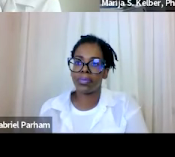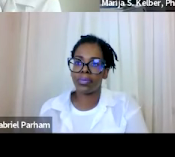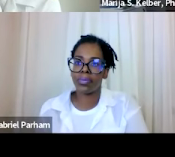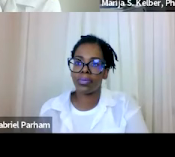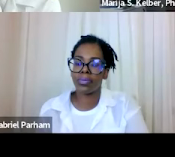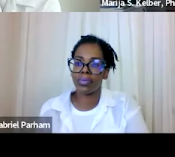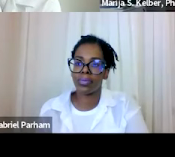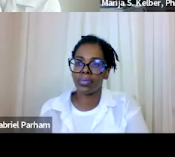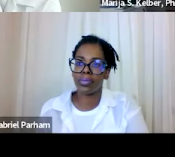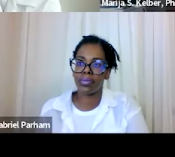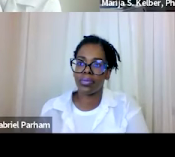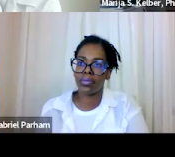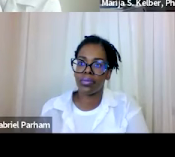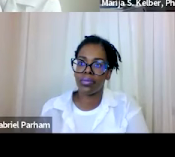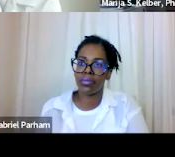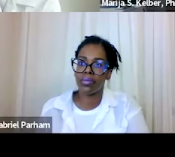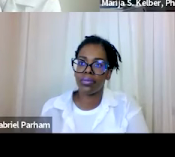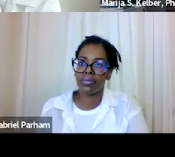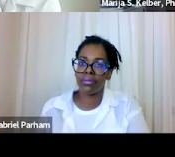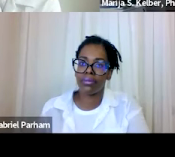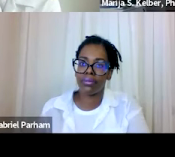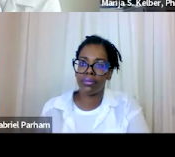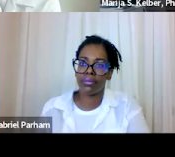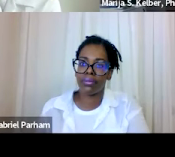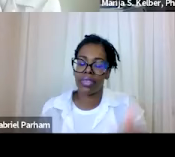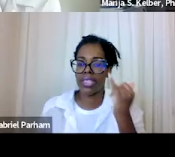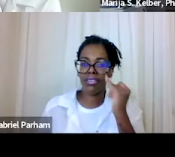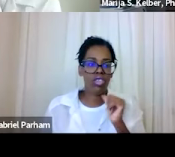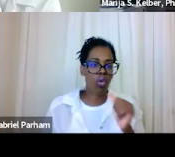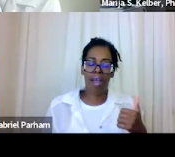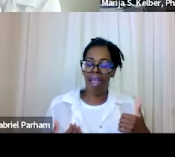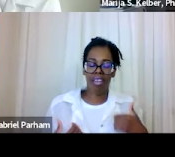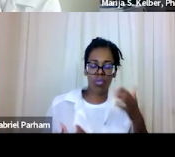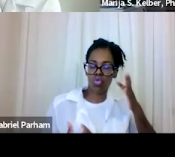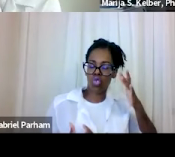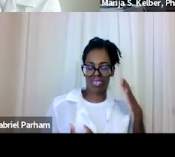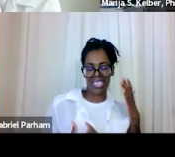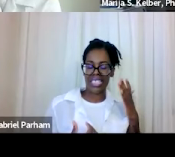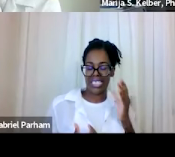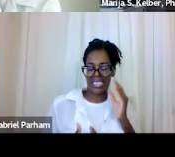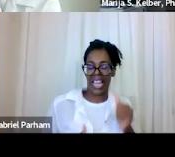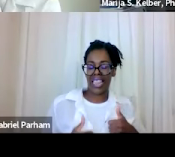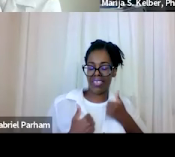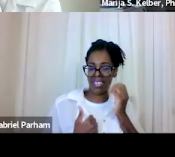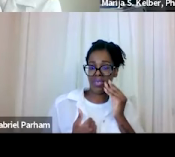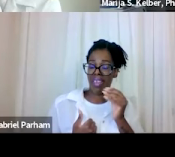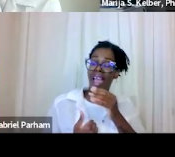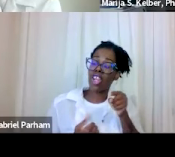If you are not a someone who has previous lived experience and you find yourself working with veterans,